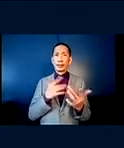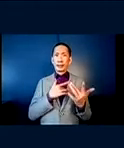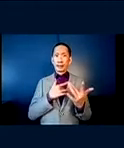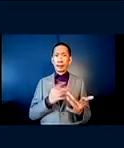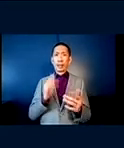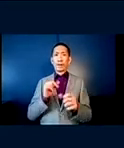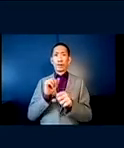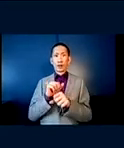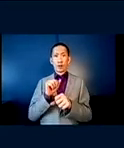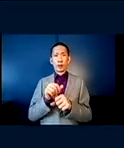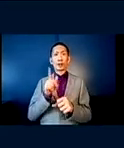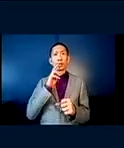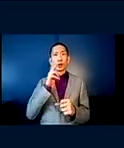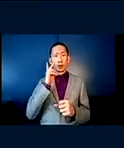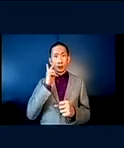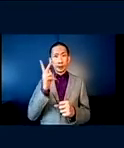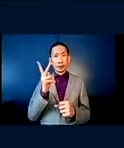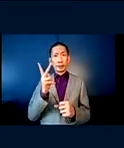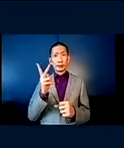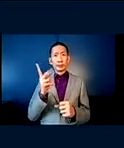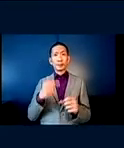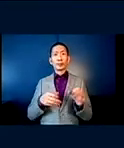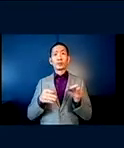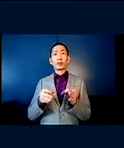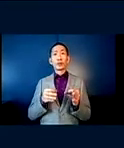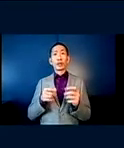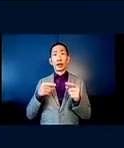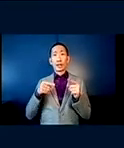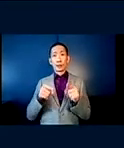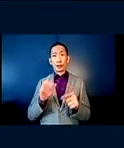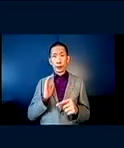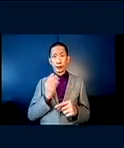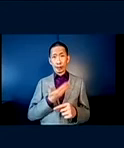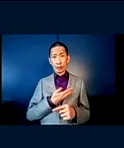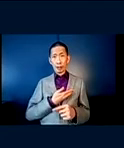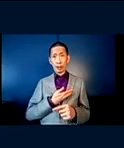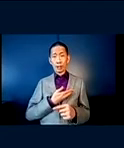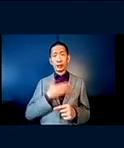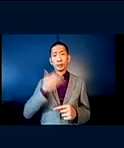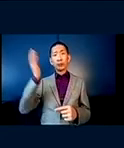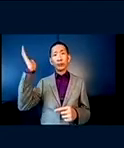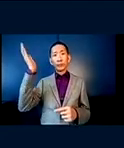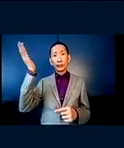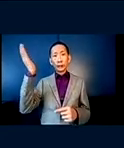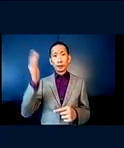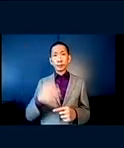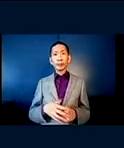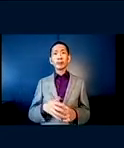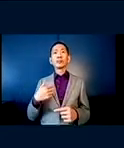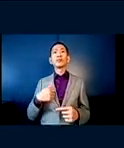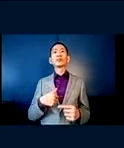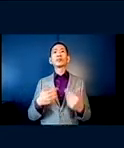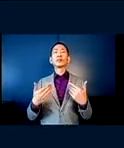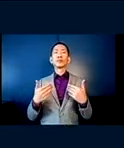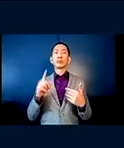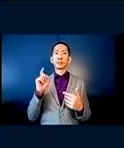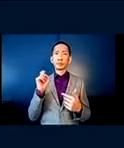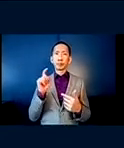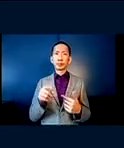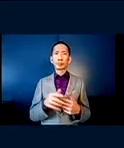THIS IS A PATTERN OF OUR WORK THAT YOU WILL SEE. I WILL DESCRIBE THROUGHOUT OUR